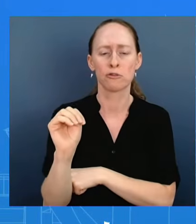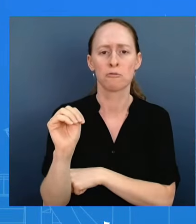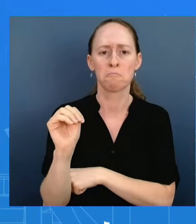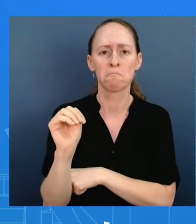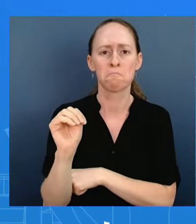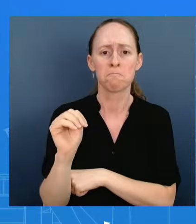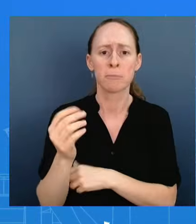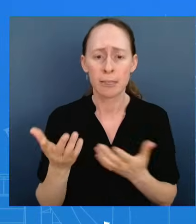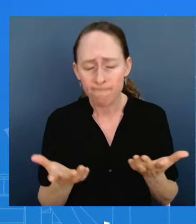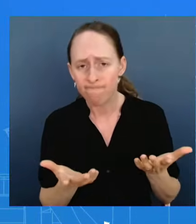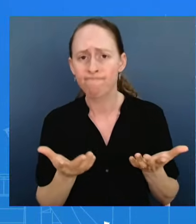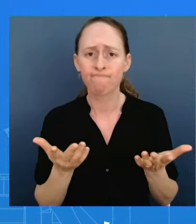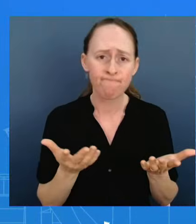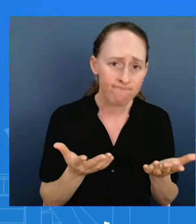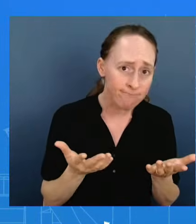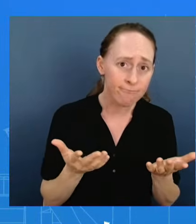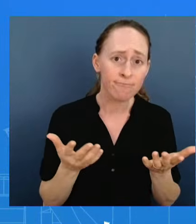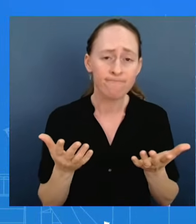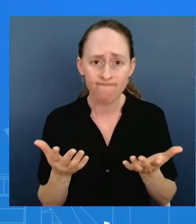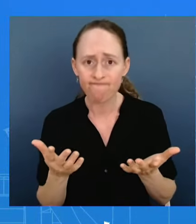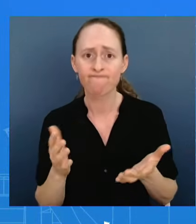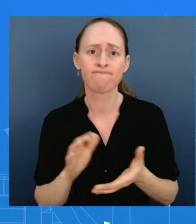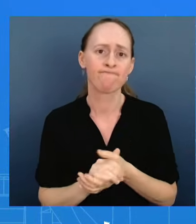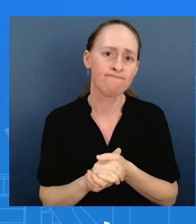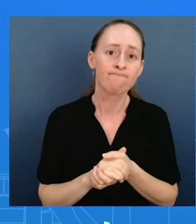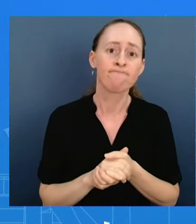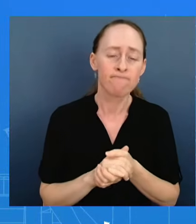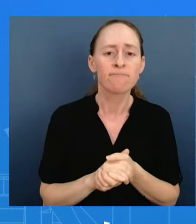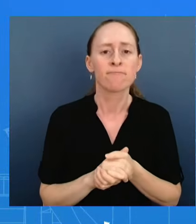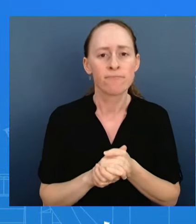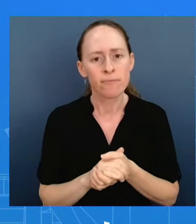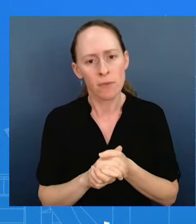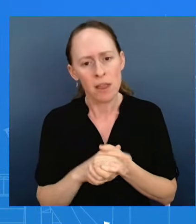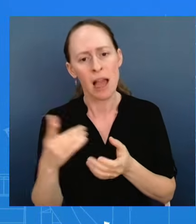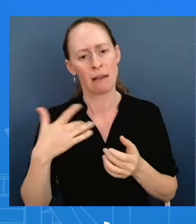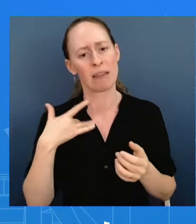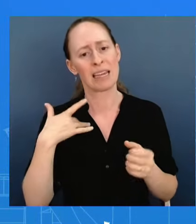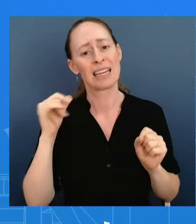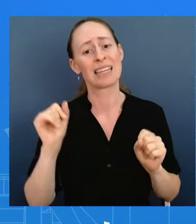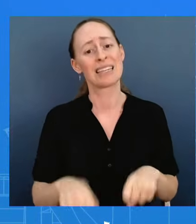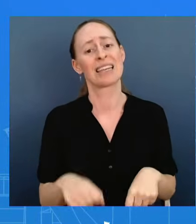the ability that he has to be candid and honest and lay it all out there. And he’ll -- he’ll do that today.